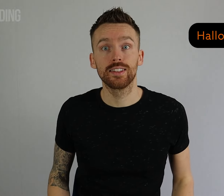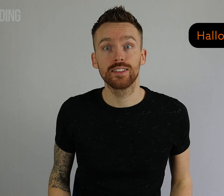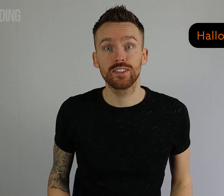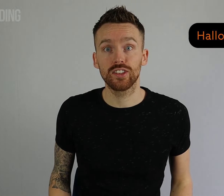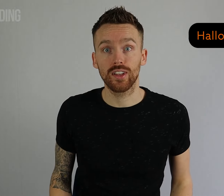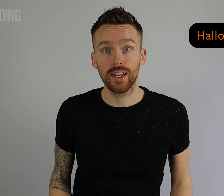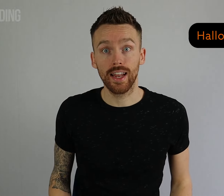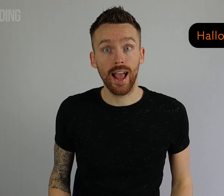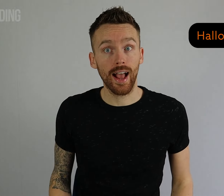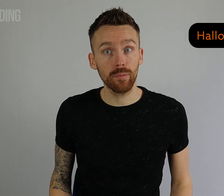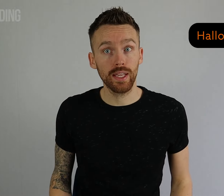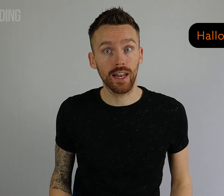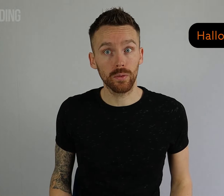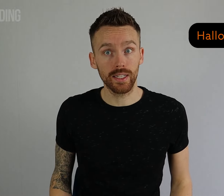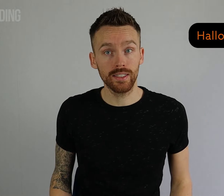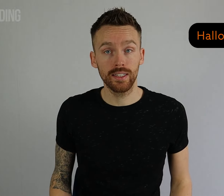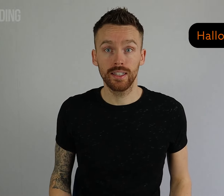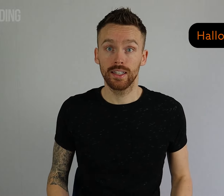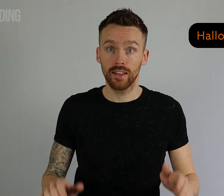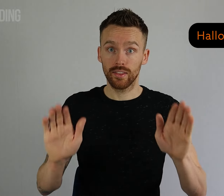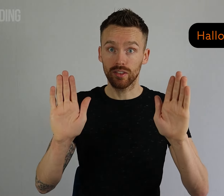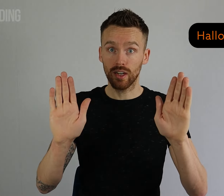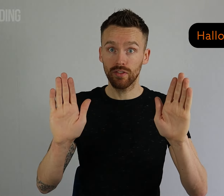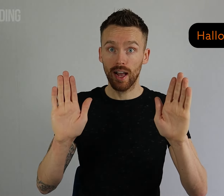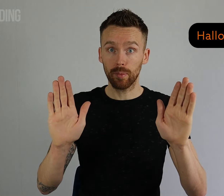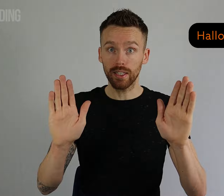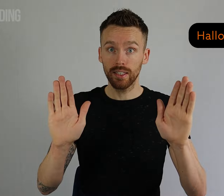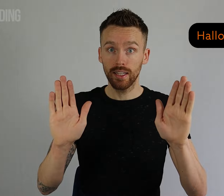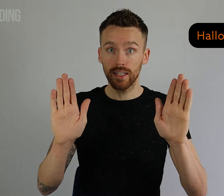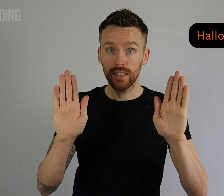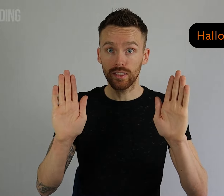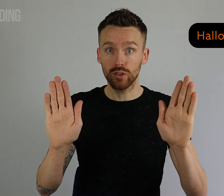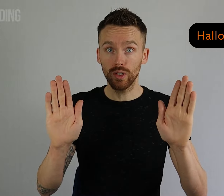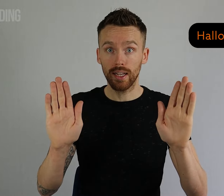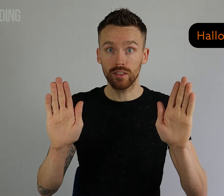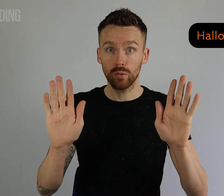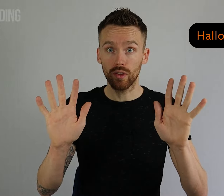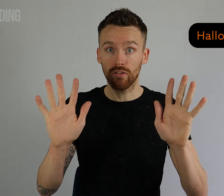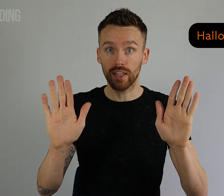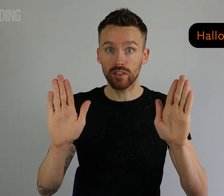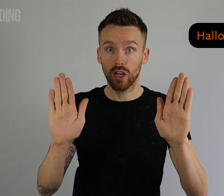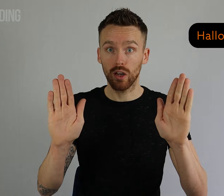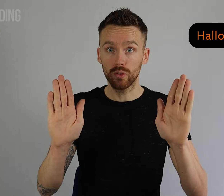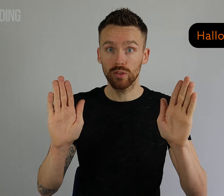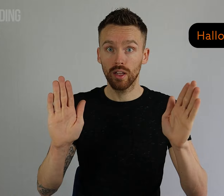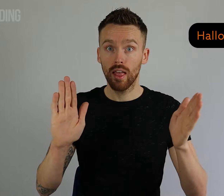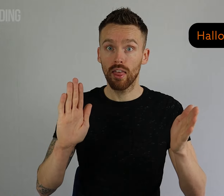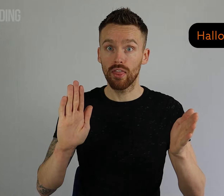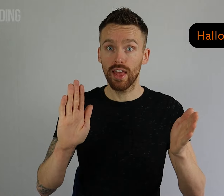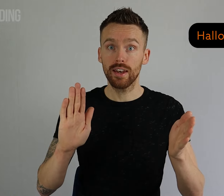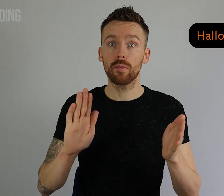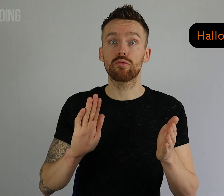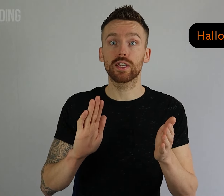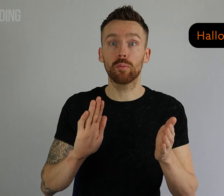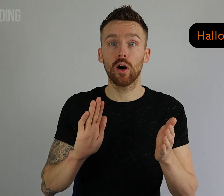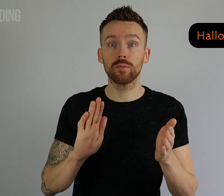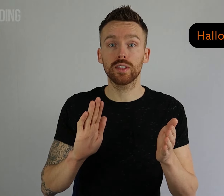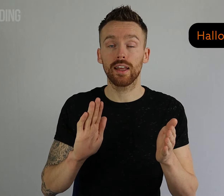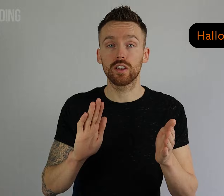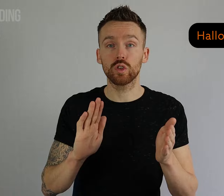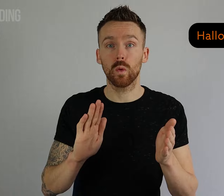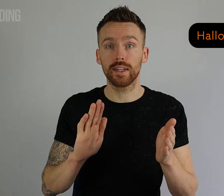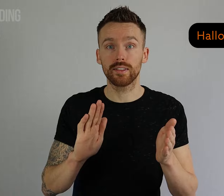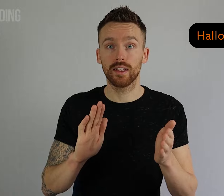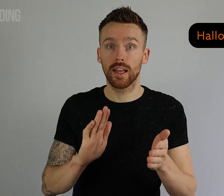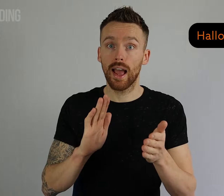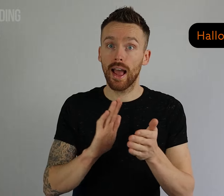To sign Happy Halloween. The sign for happy is two hands with your fingers closed, then bring your palms together twice.